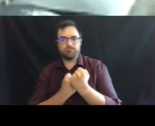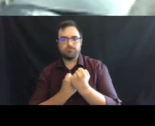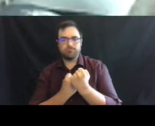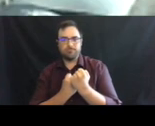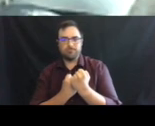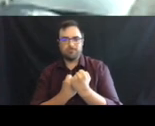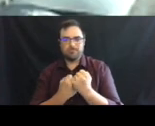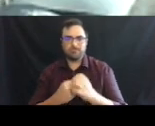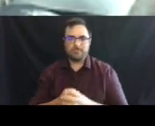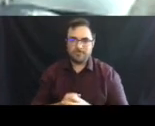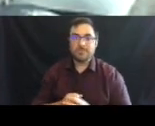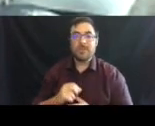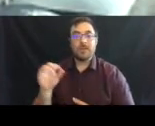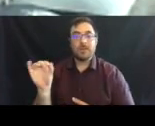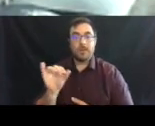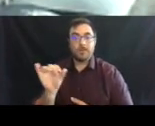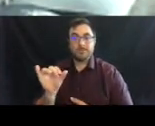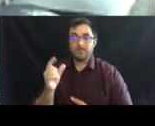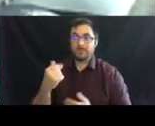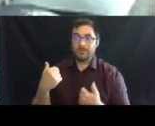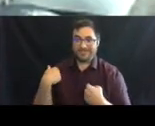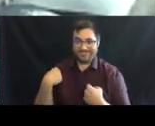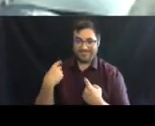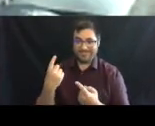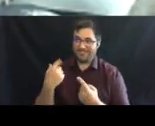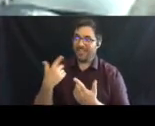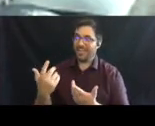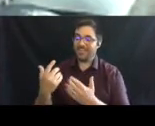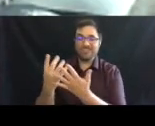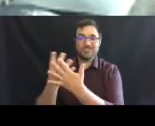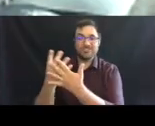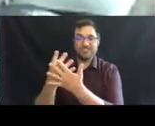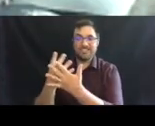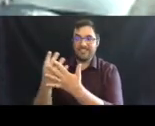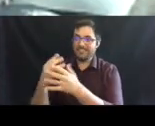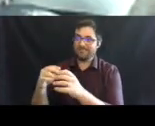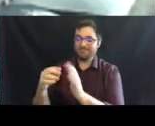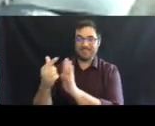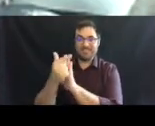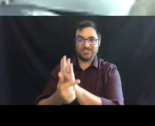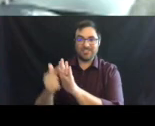I should also mention...I mentioned that we had screening legislation in 1999. In 2010,